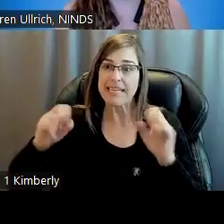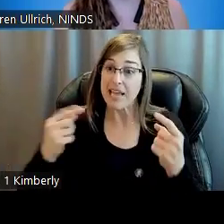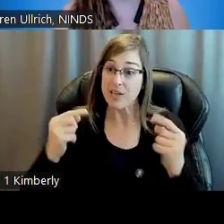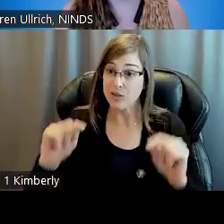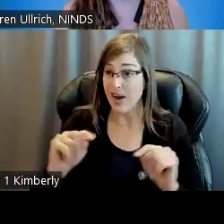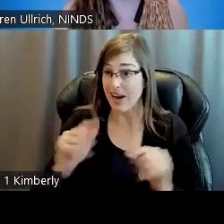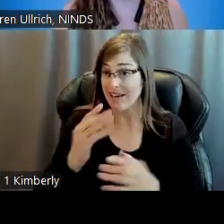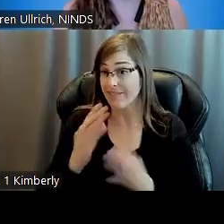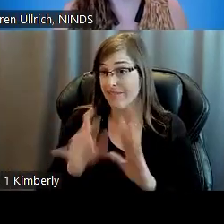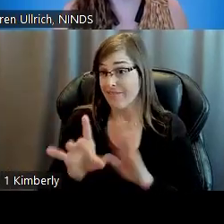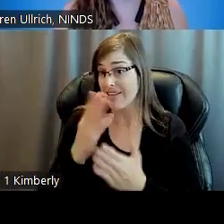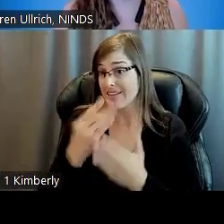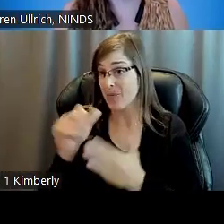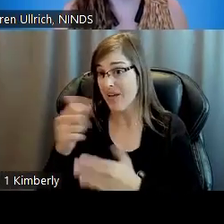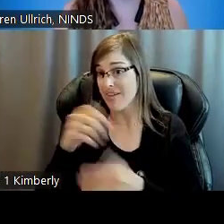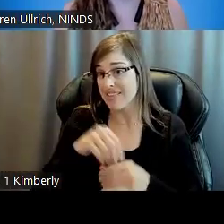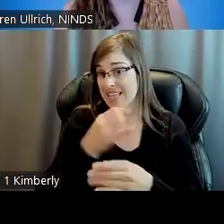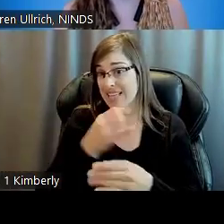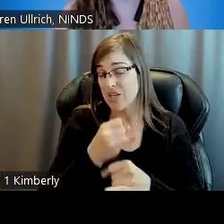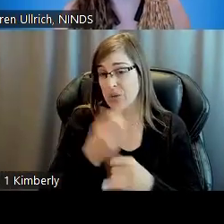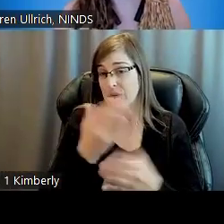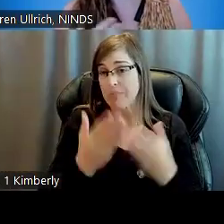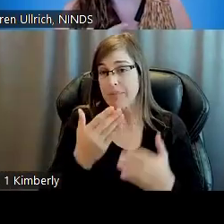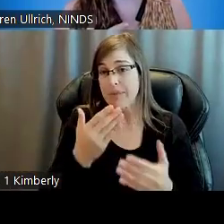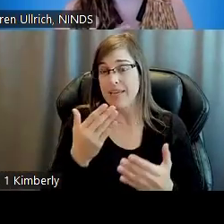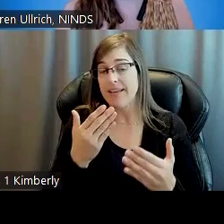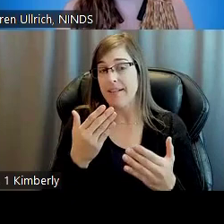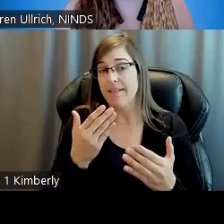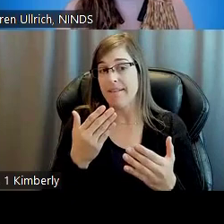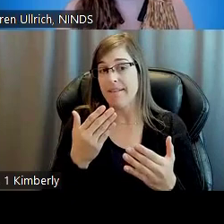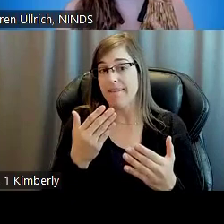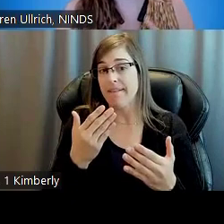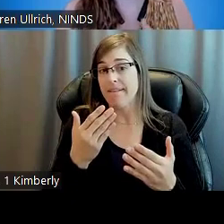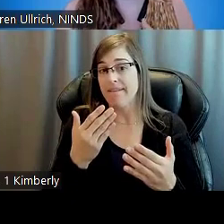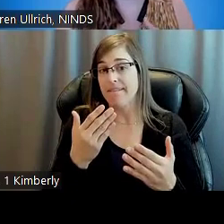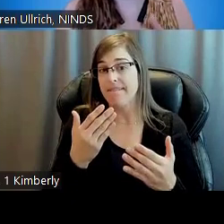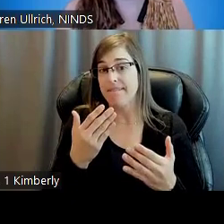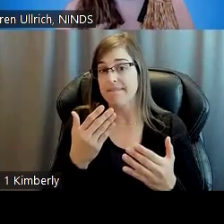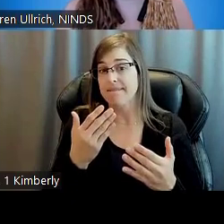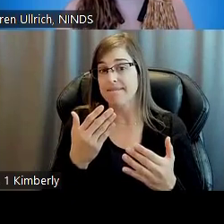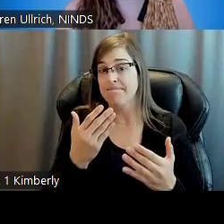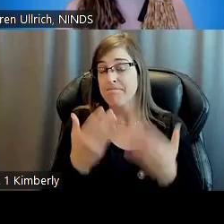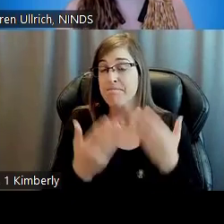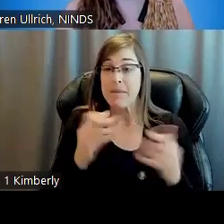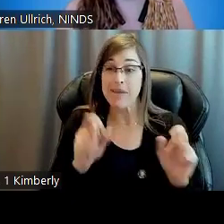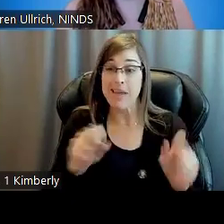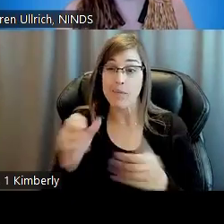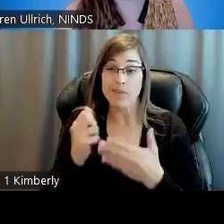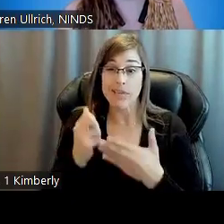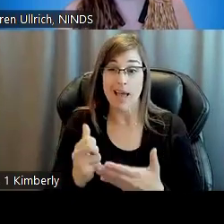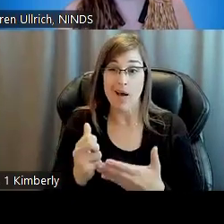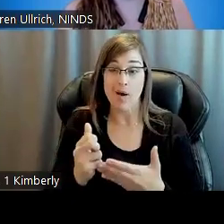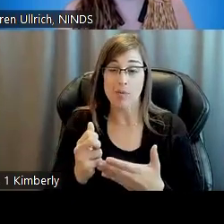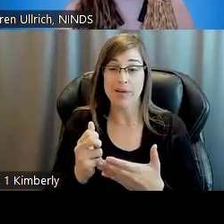that might be able to help you navigate the system,